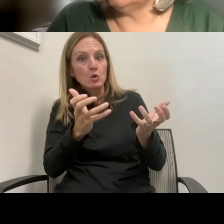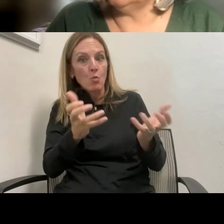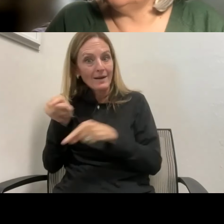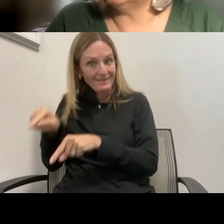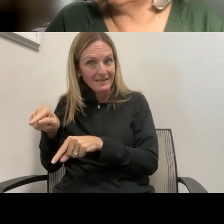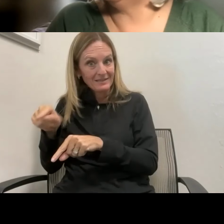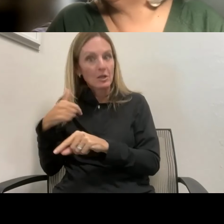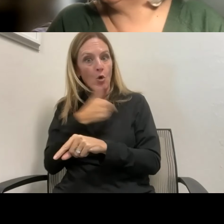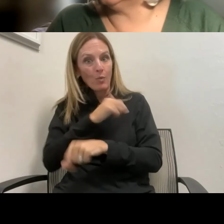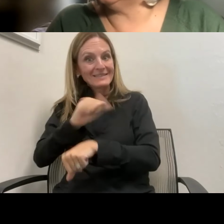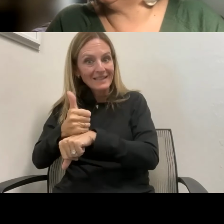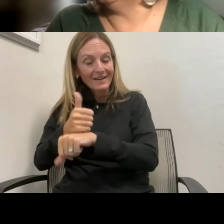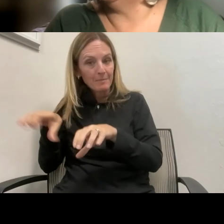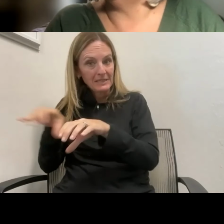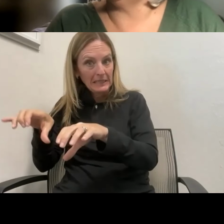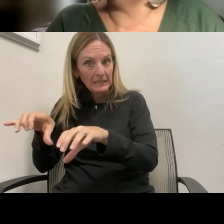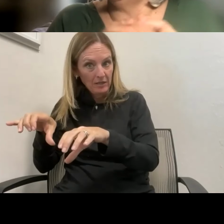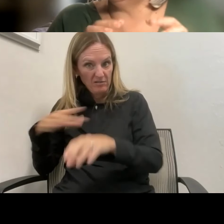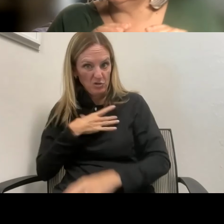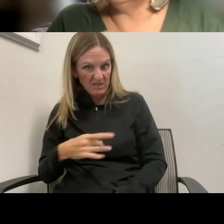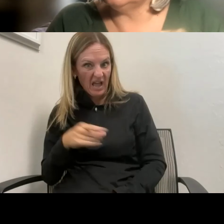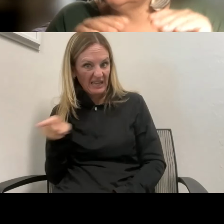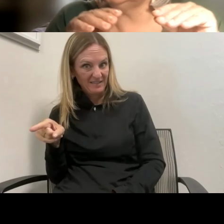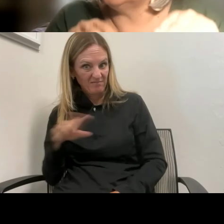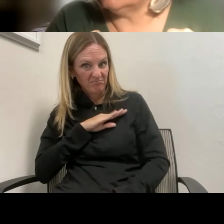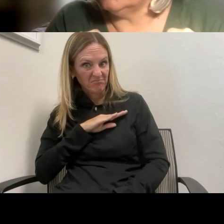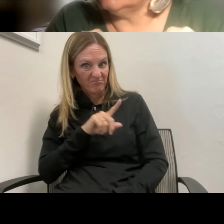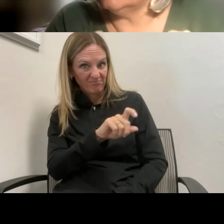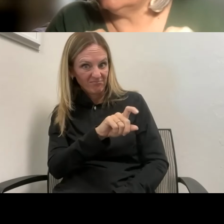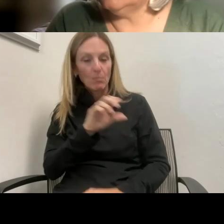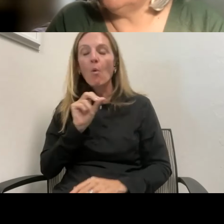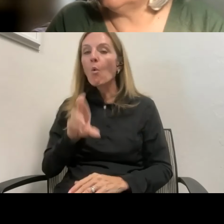I loved it can we do it again? Or can we go a little bit deeper into that topic?